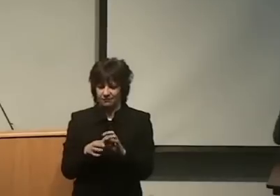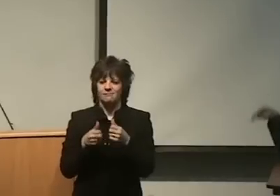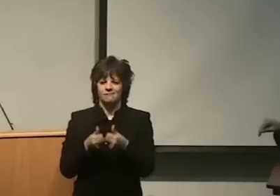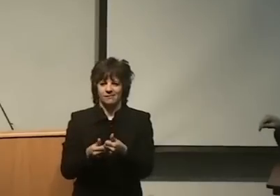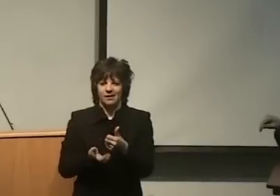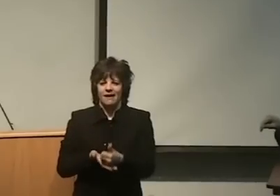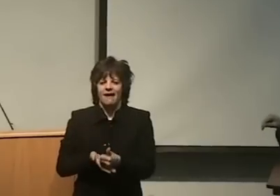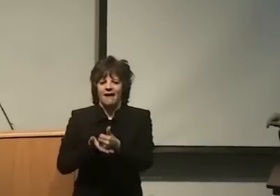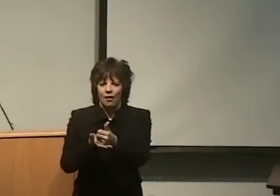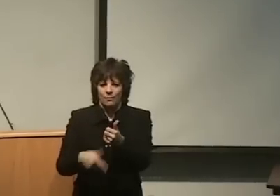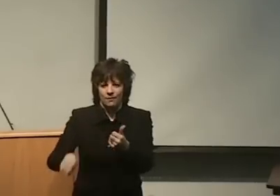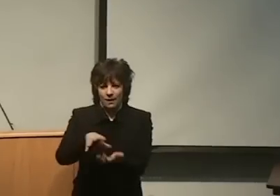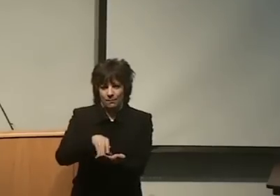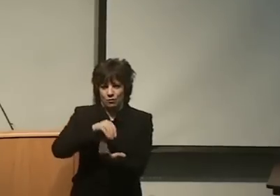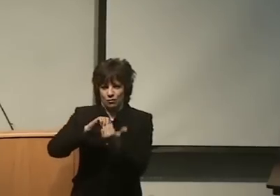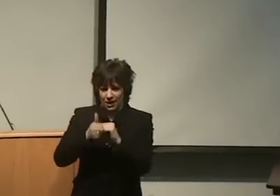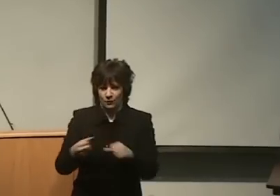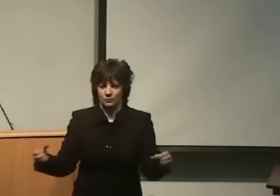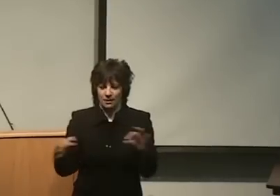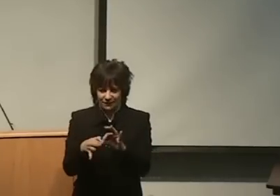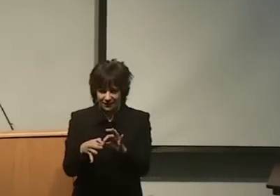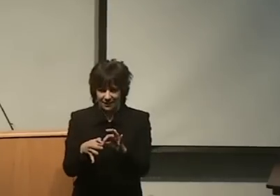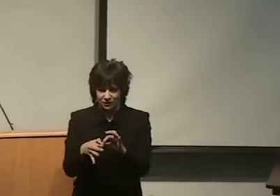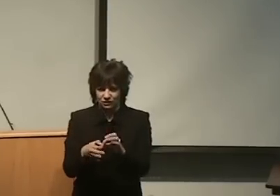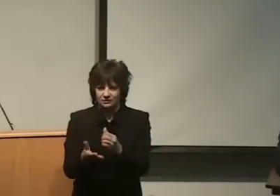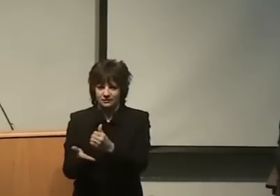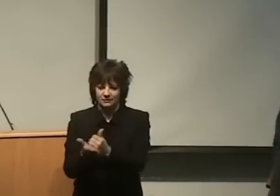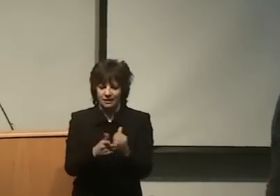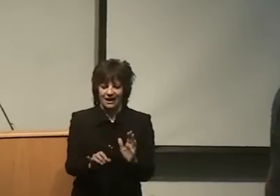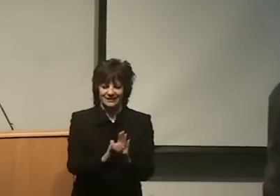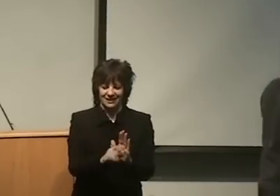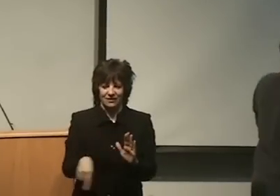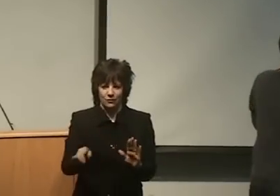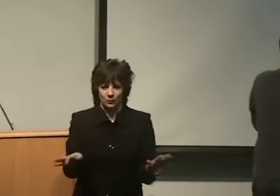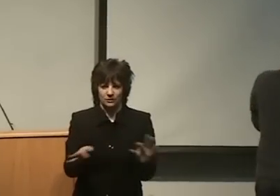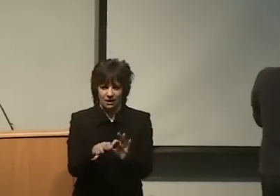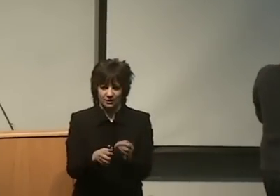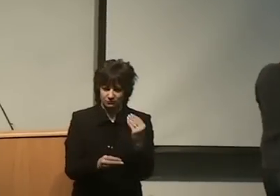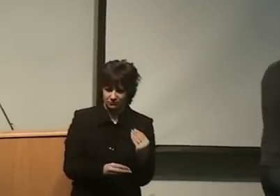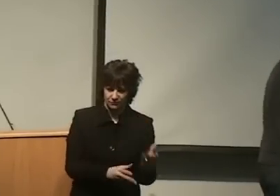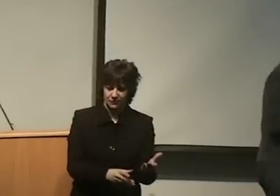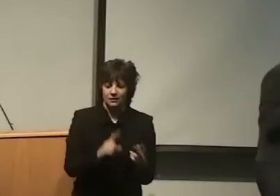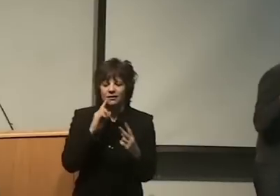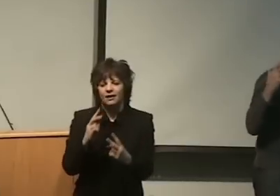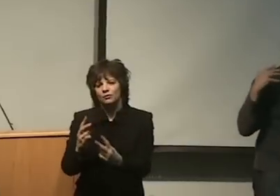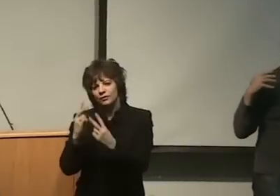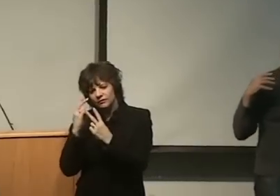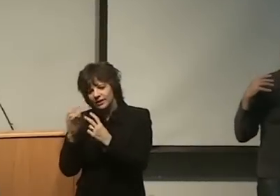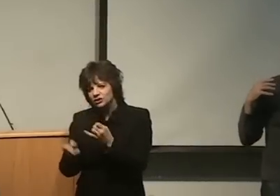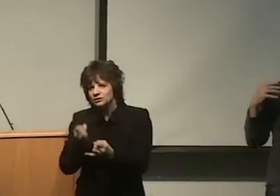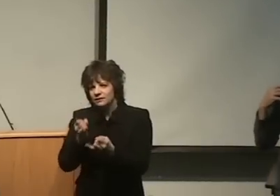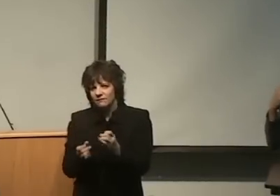So make connections for them. And then reflect on final thoughts. So, again, the other best thing you can do